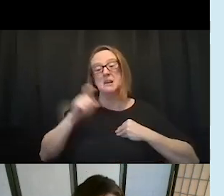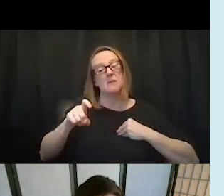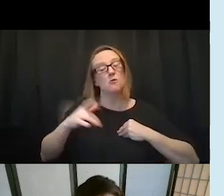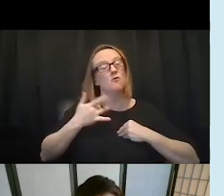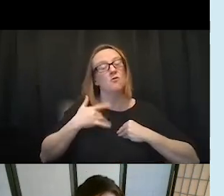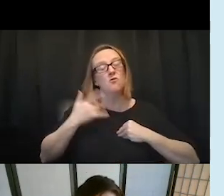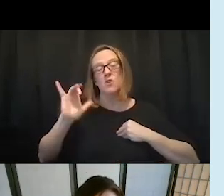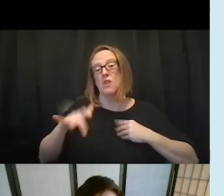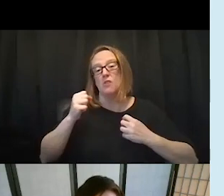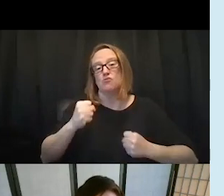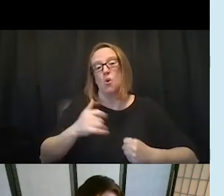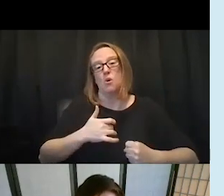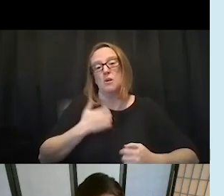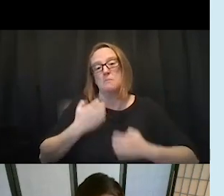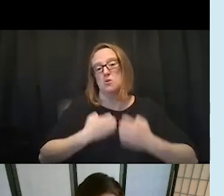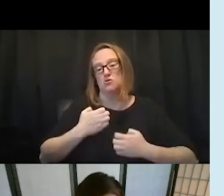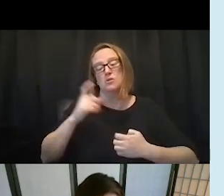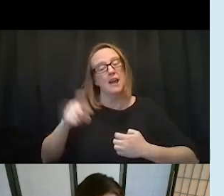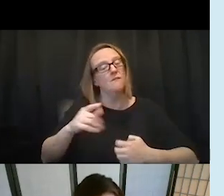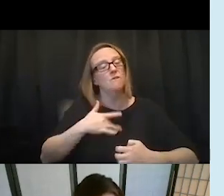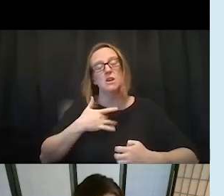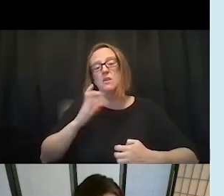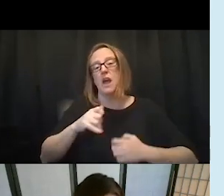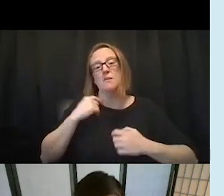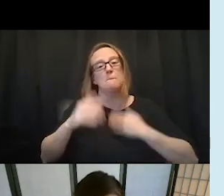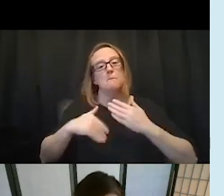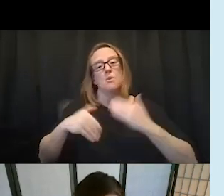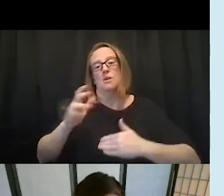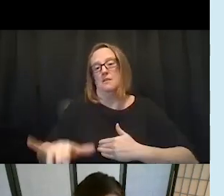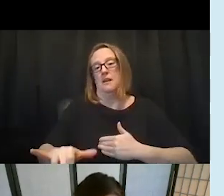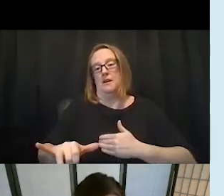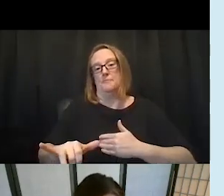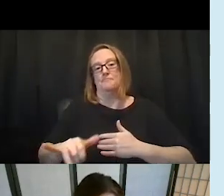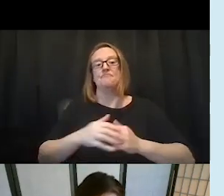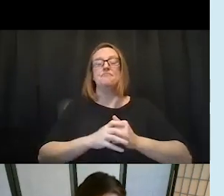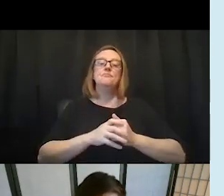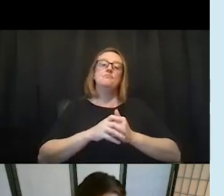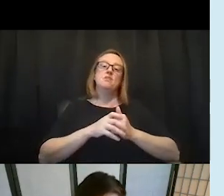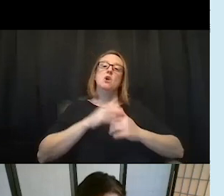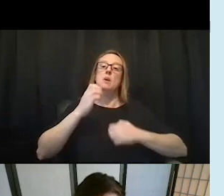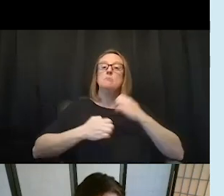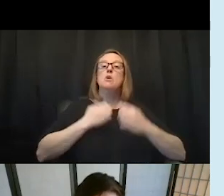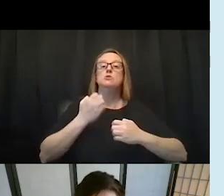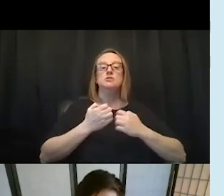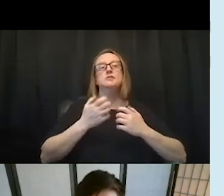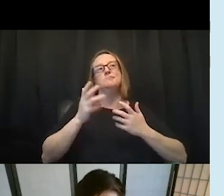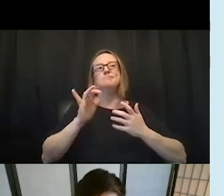um So emotion tends to come in- in waves and then, and then it changes naturally it doesn't ever stay